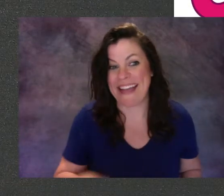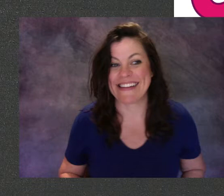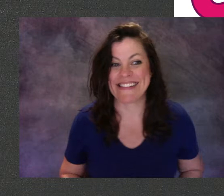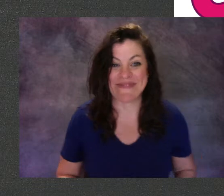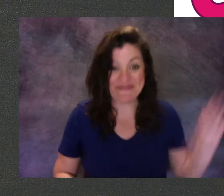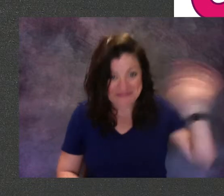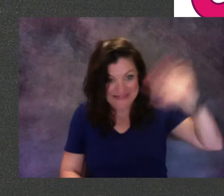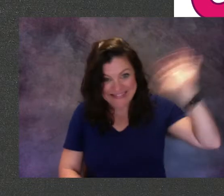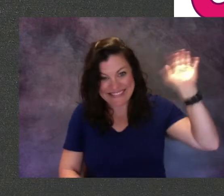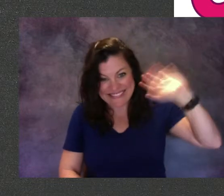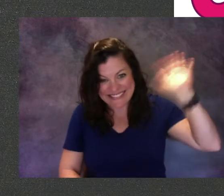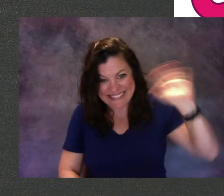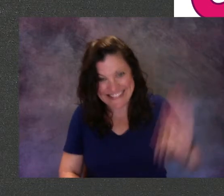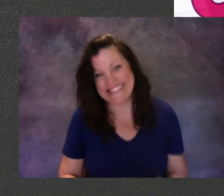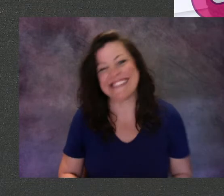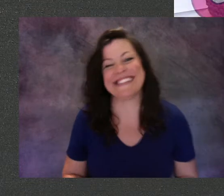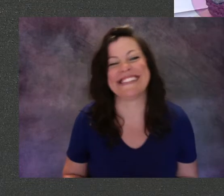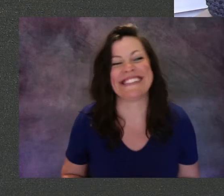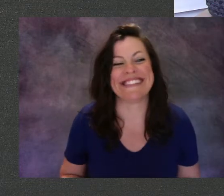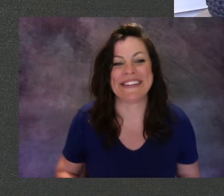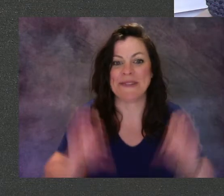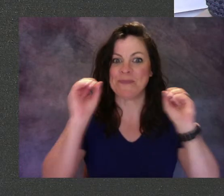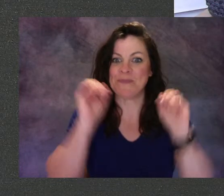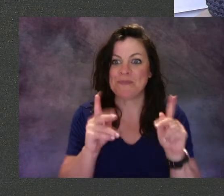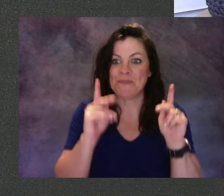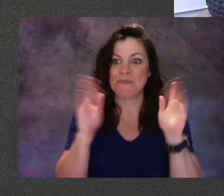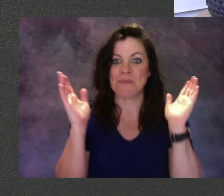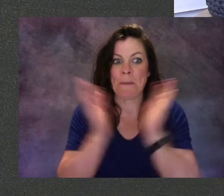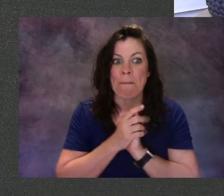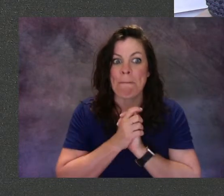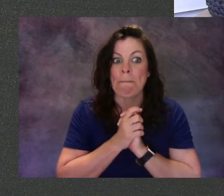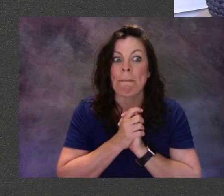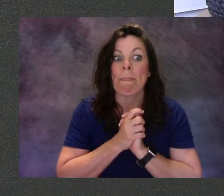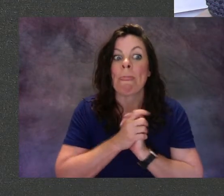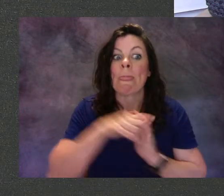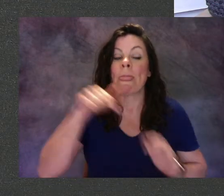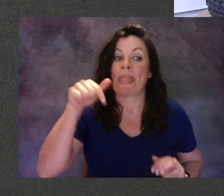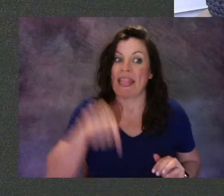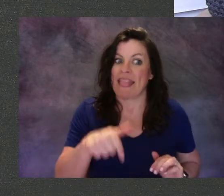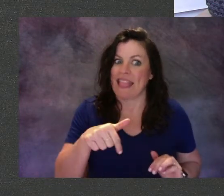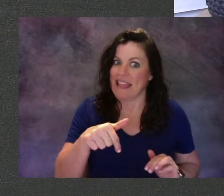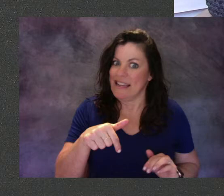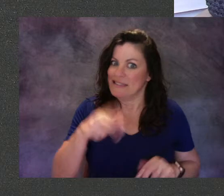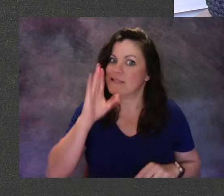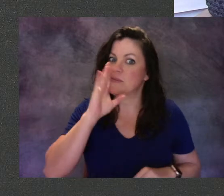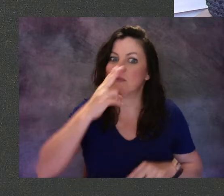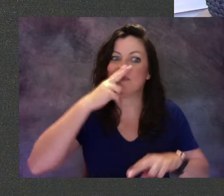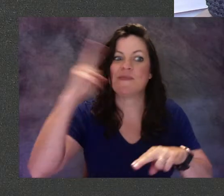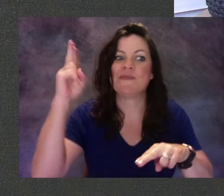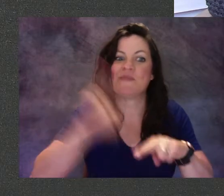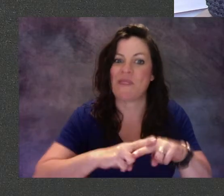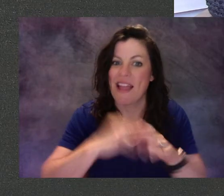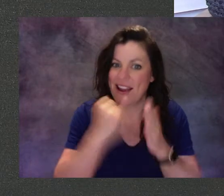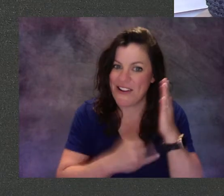Hi, guys. This is going to be, such a great art project today.